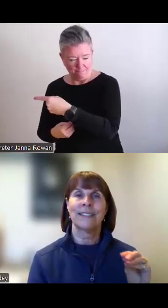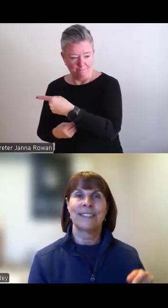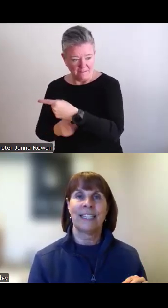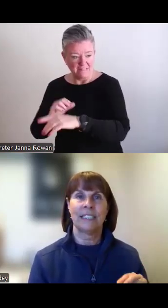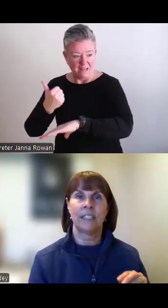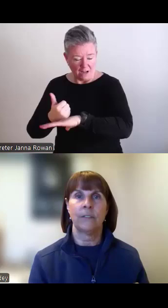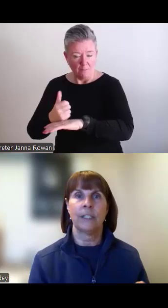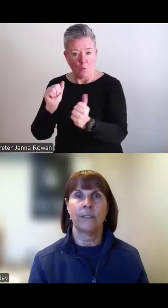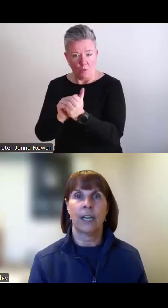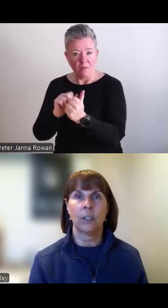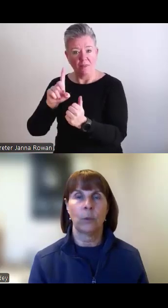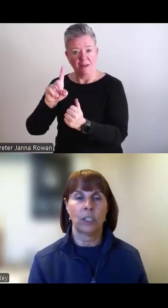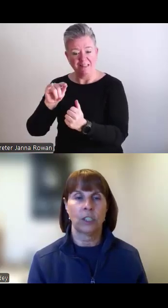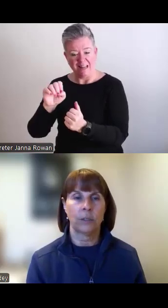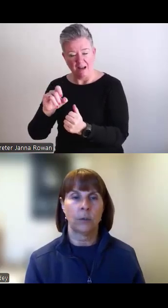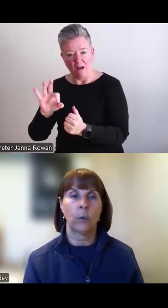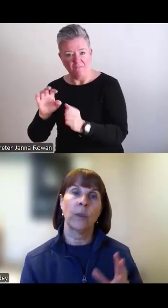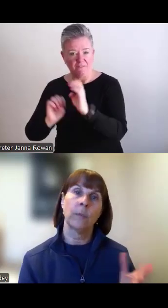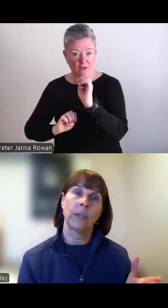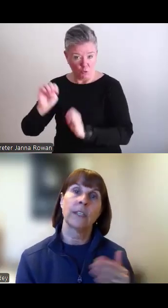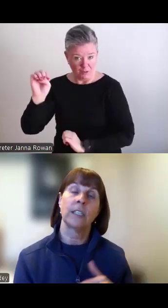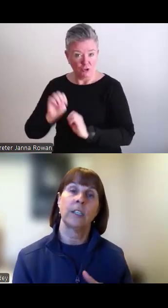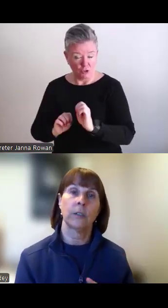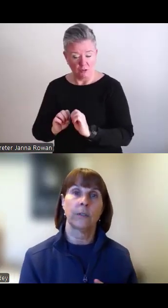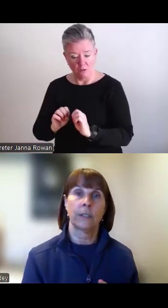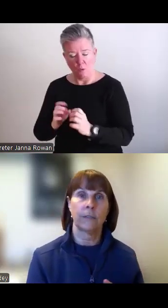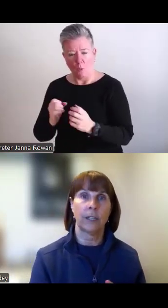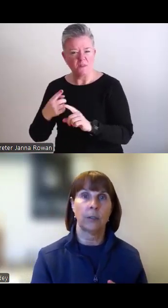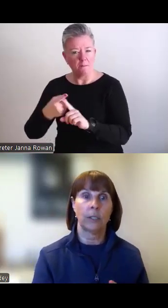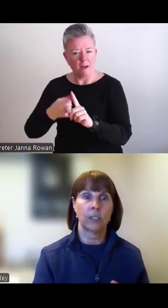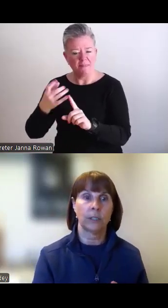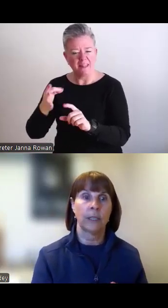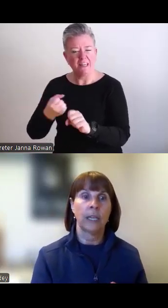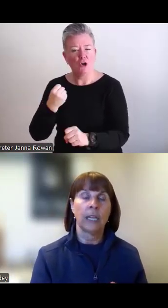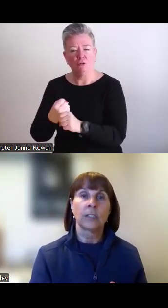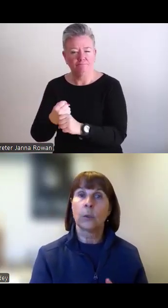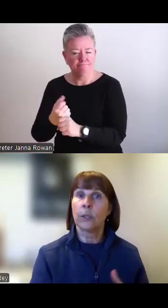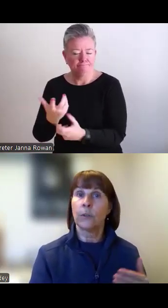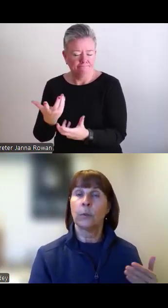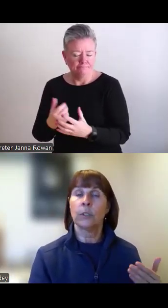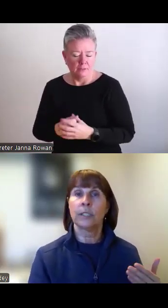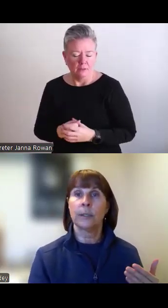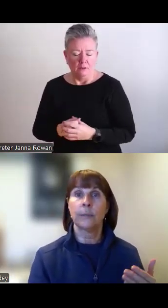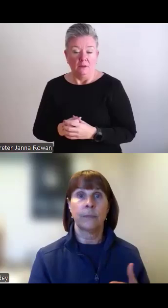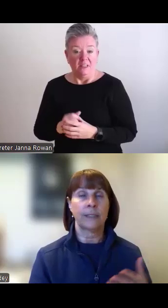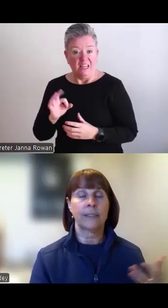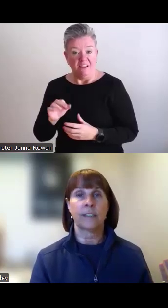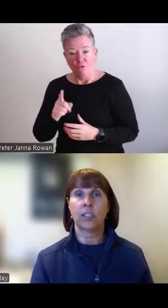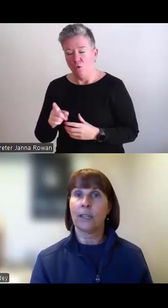with the date of the evaluation or the month and year of the evaluation. So if you were to assess